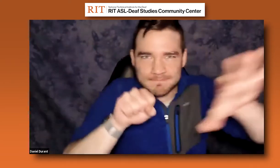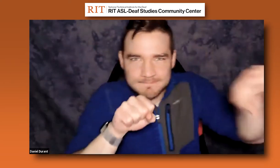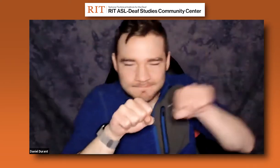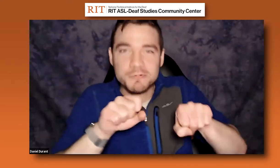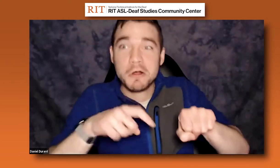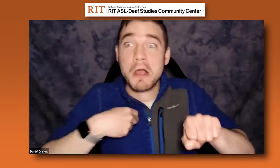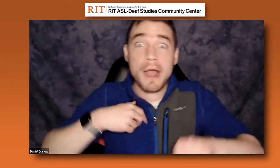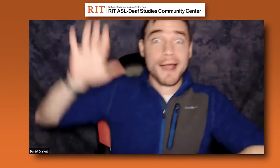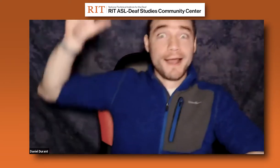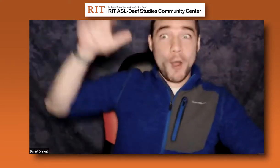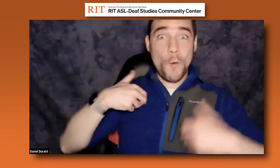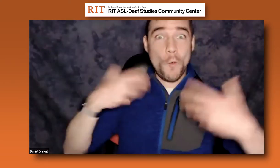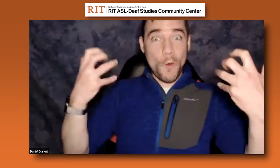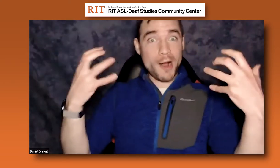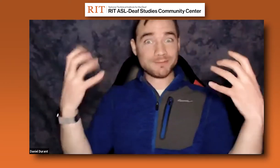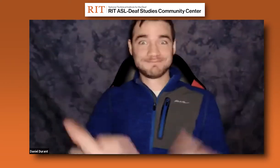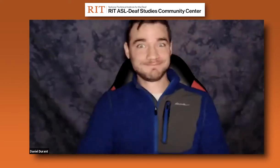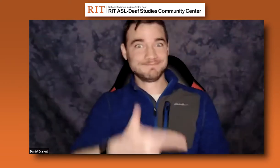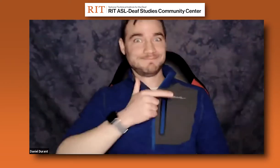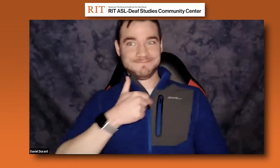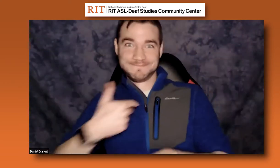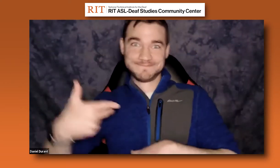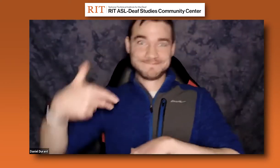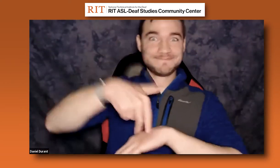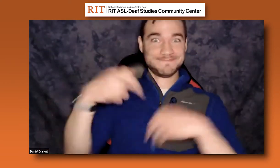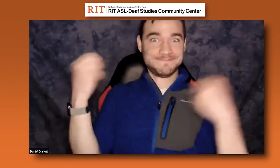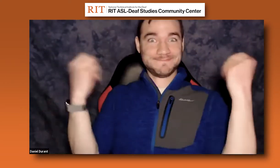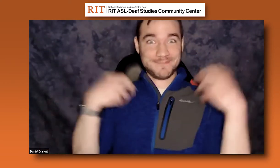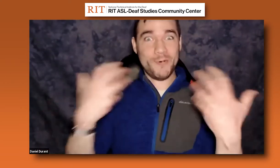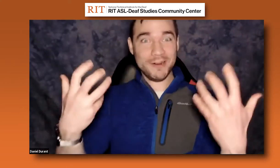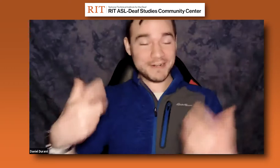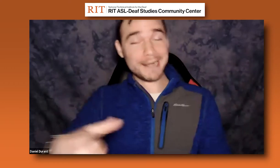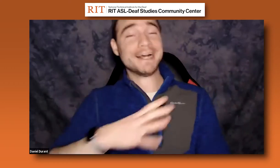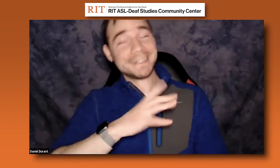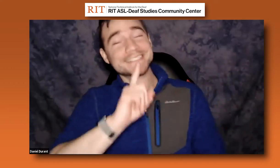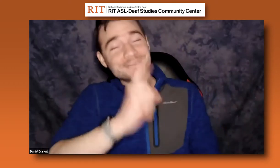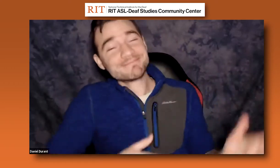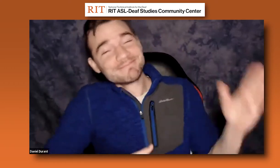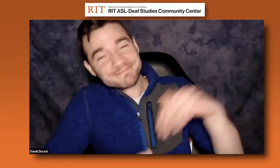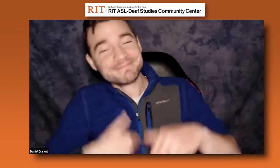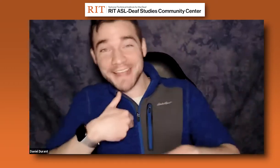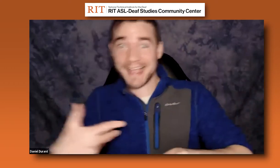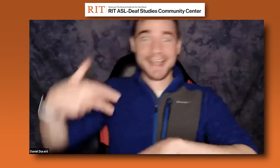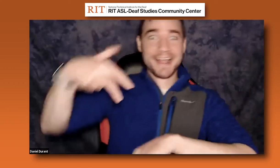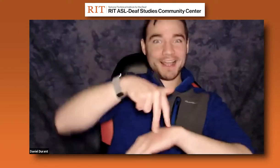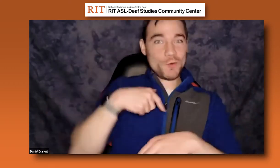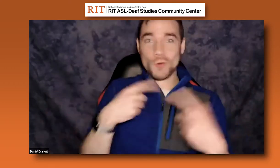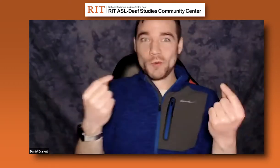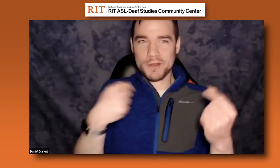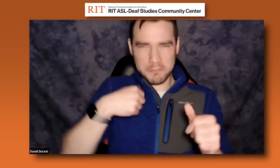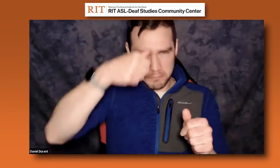and take bits and parts, and then I would raise my hand and say, "It's my turn. I want to tell a story." And they'd say, "Sure, come on,"